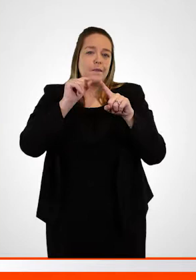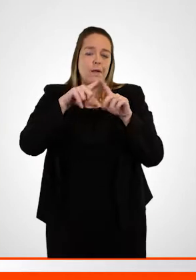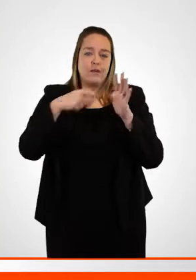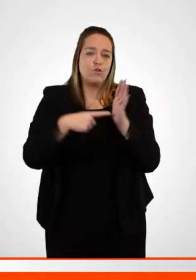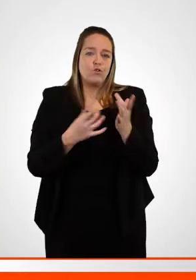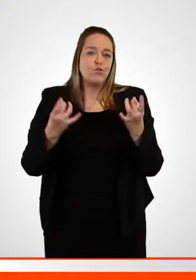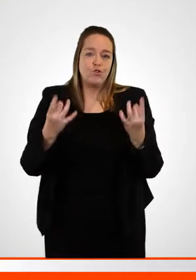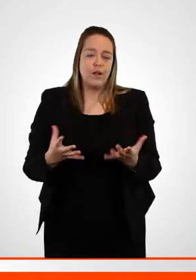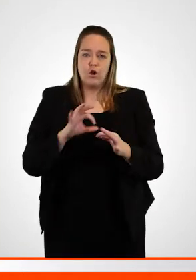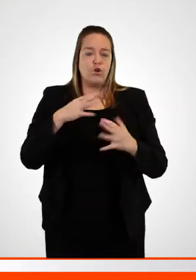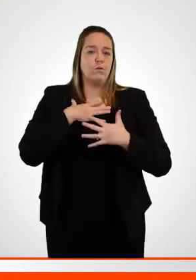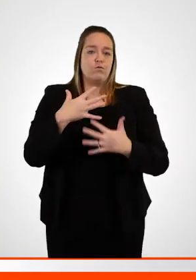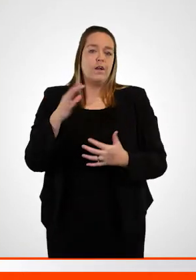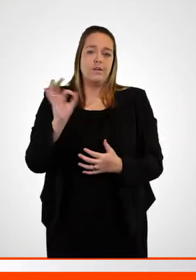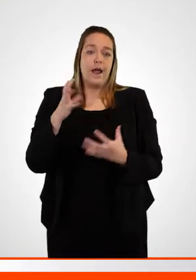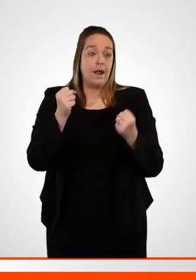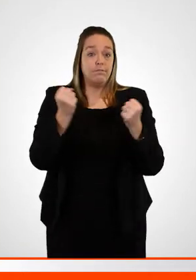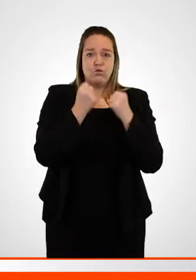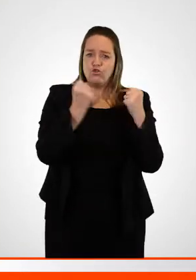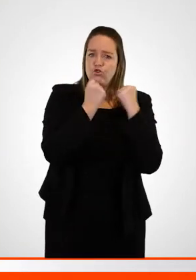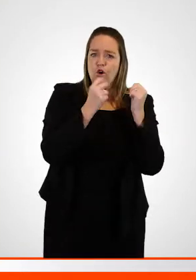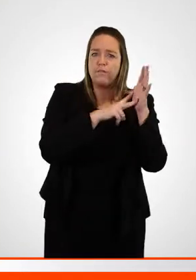If you have a really good, solid, strong vocabulary base,